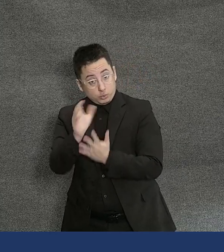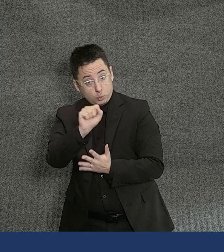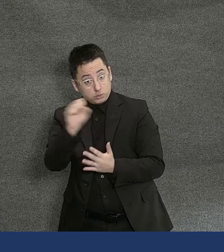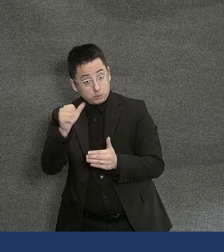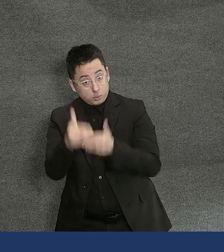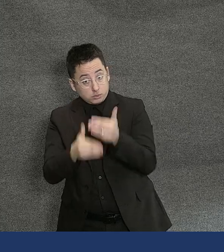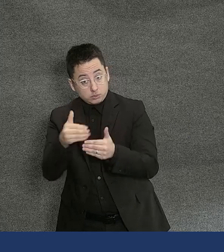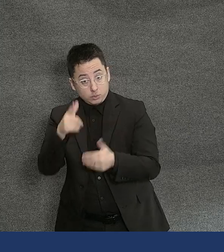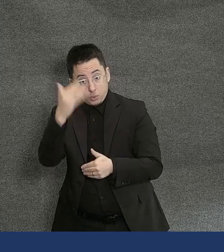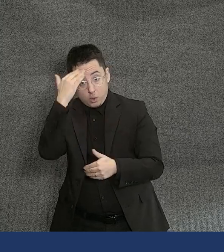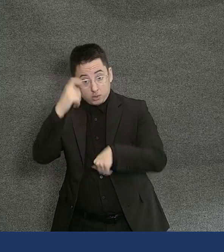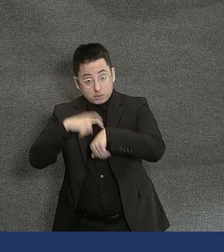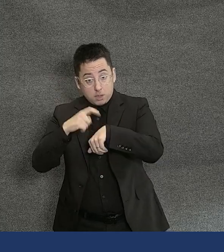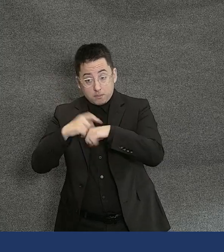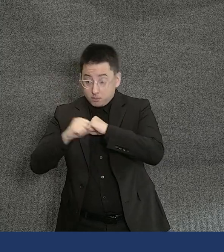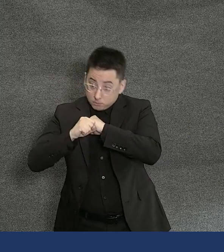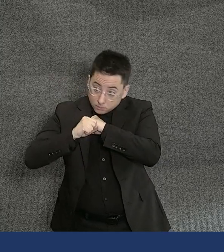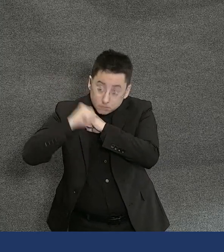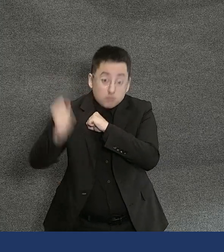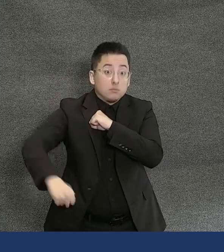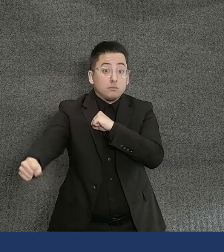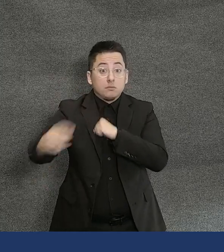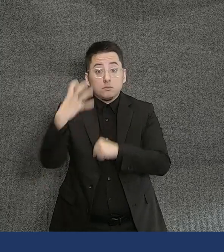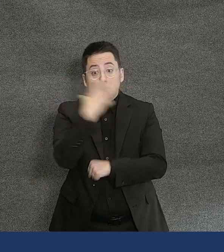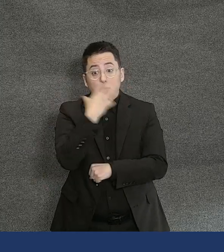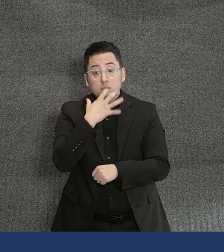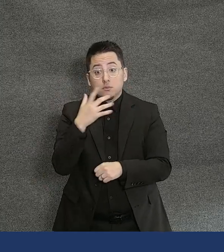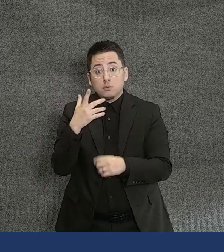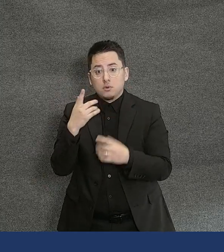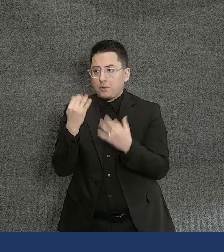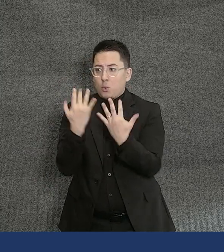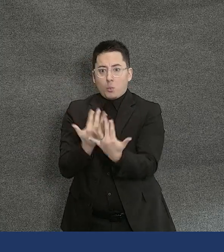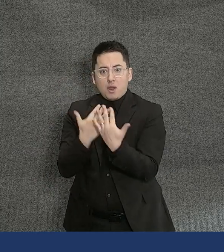And so work requirements for the space in between a disability